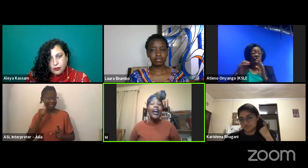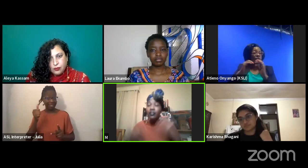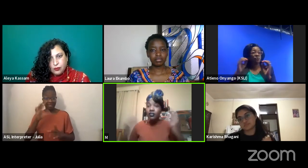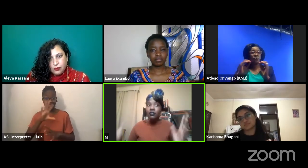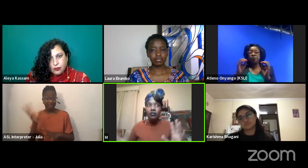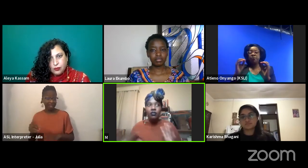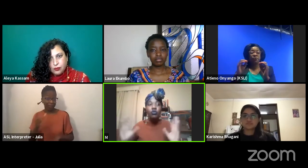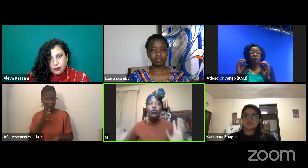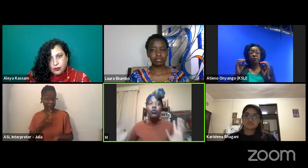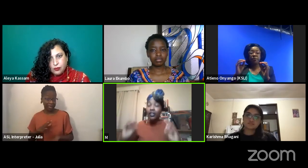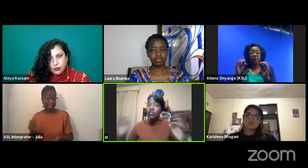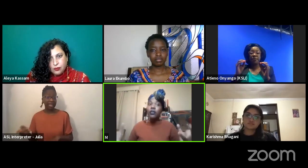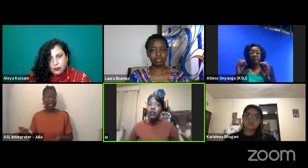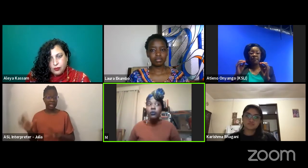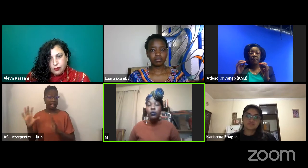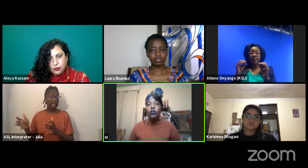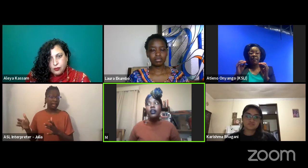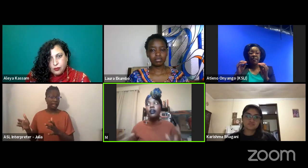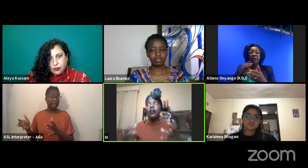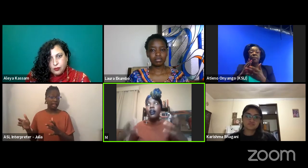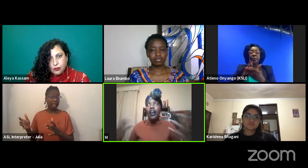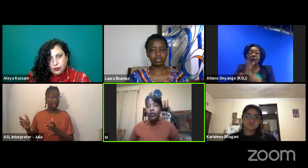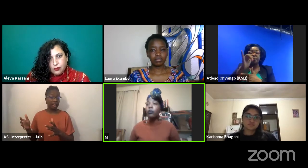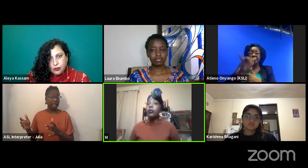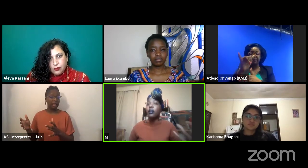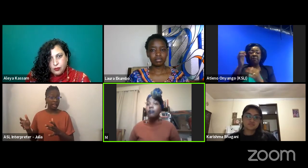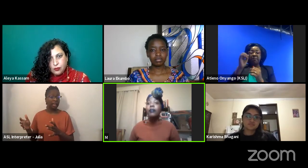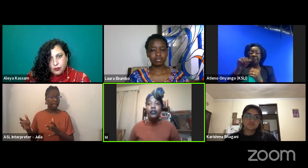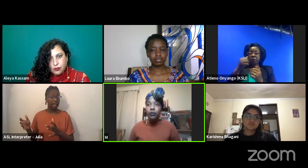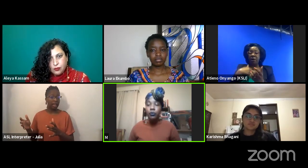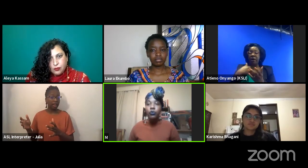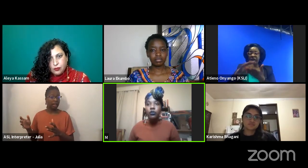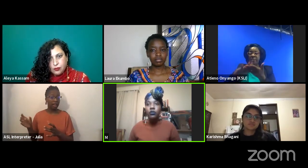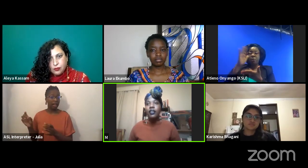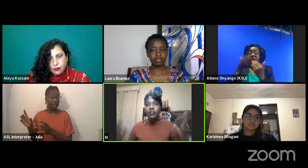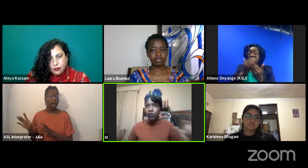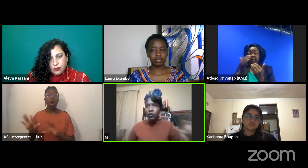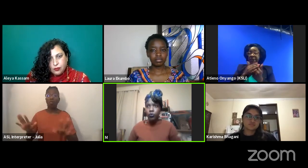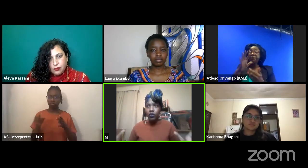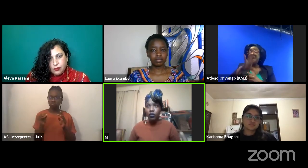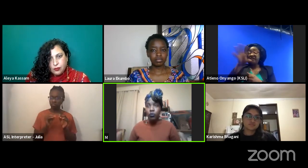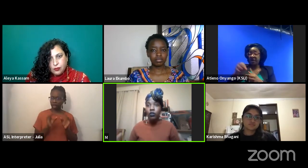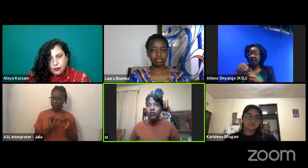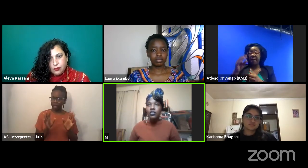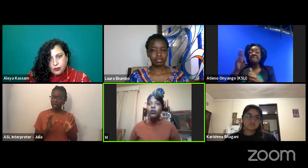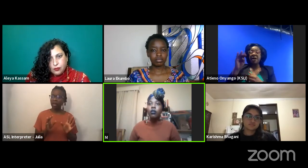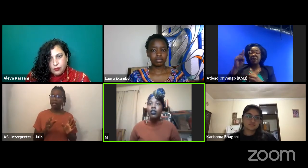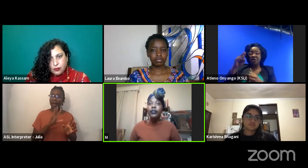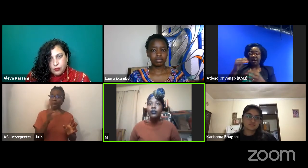and to actually be a little bit more care, African women and non binary peoples. And that's something we've gotta work deep on our language